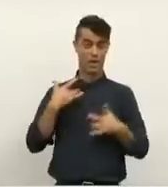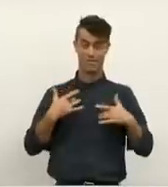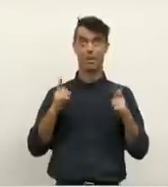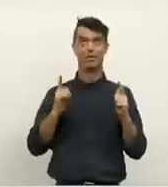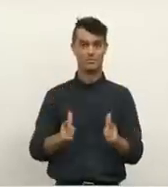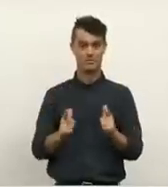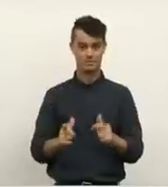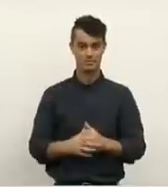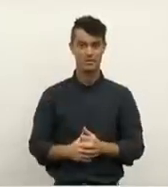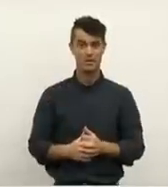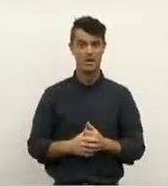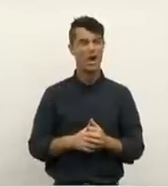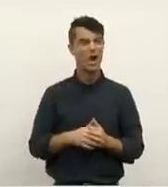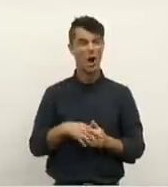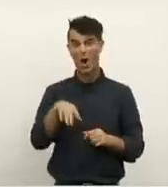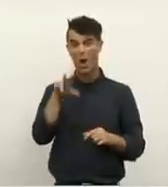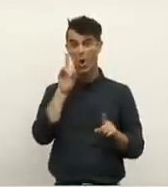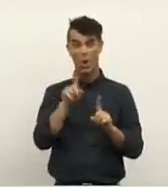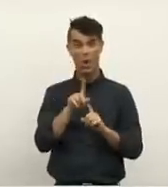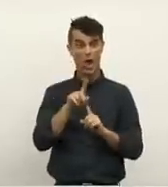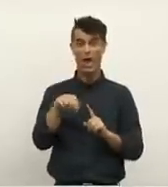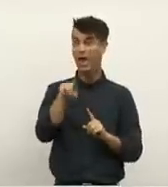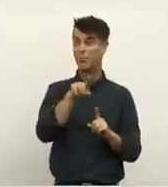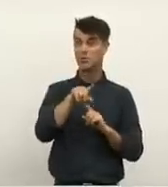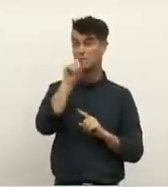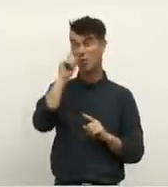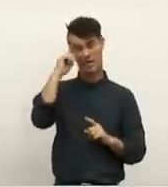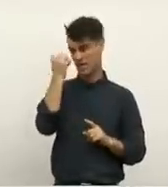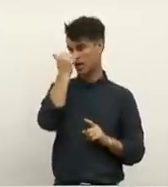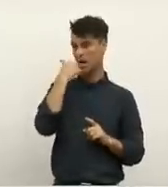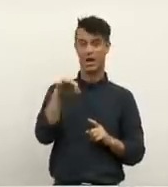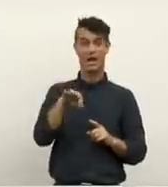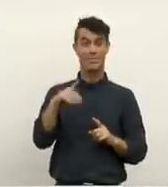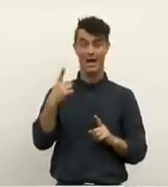can seem small to other people, but really large in a person's life.